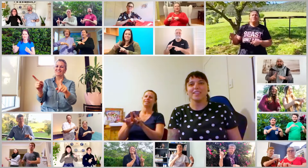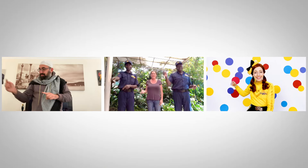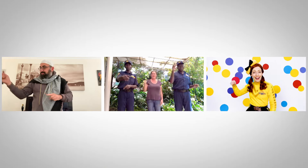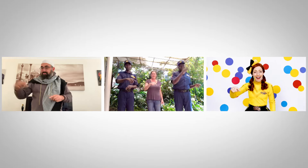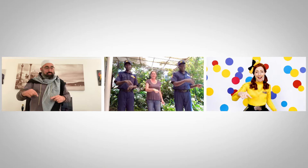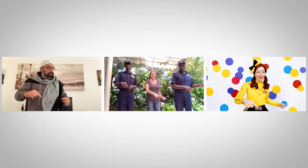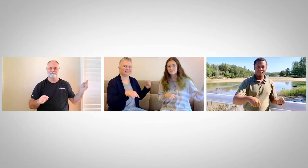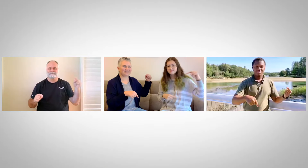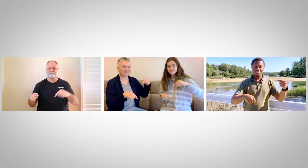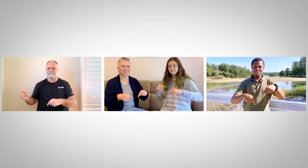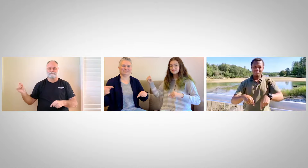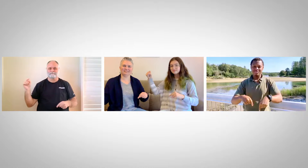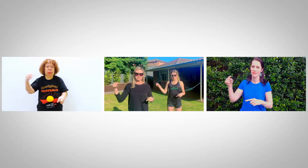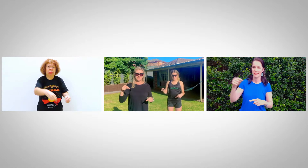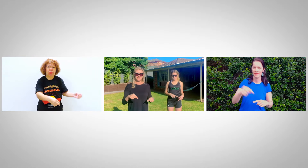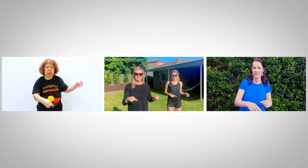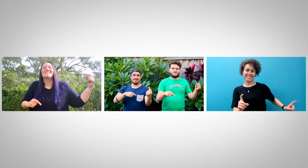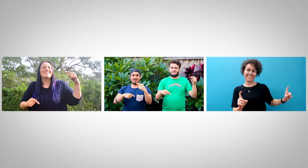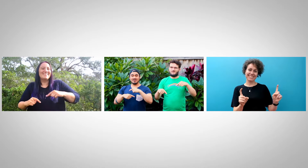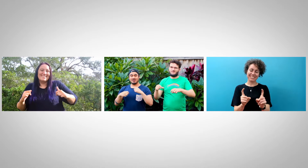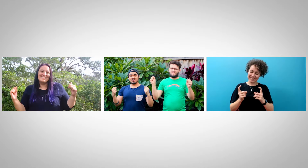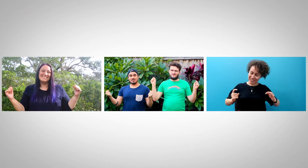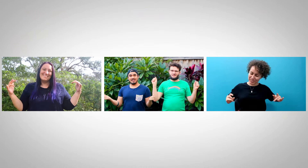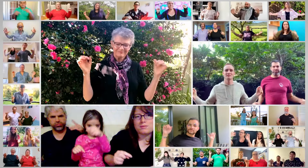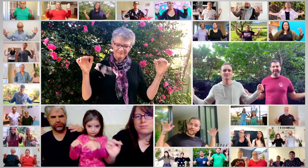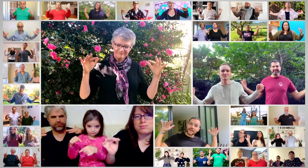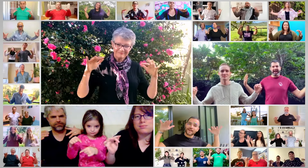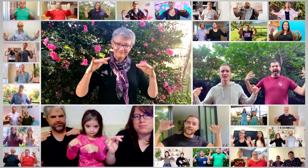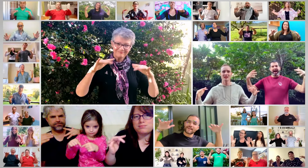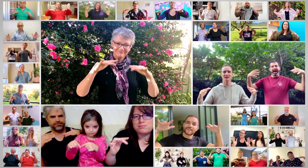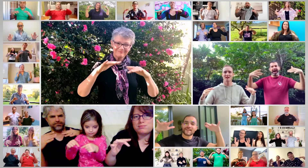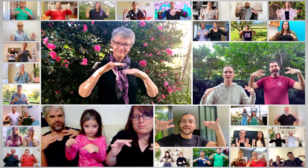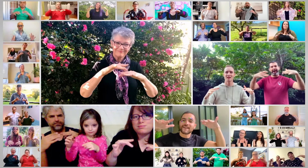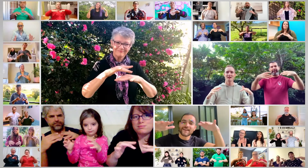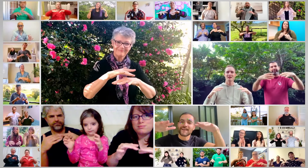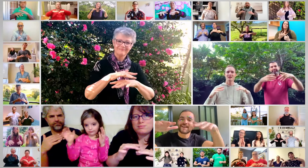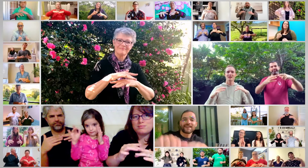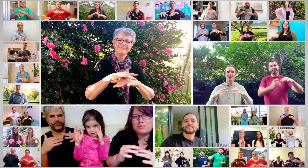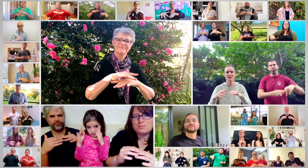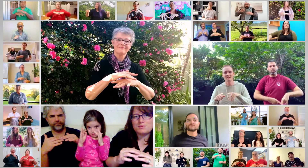And from all the lands on earth, we come